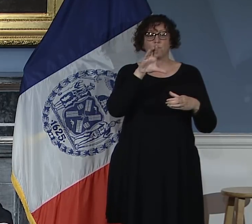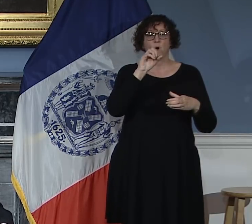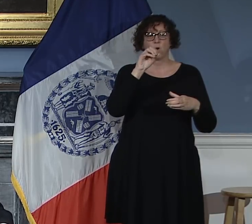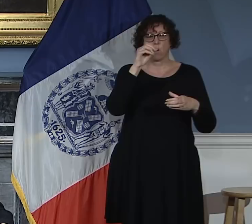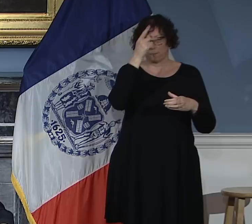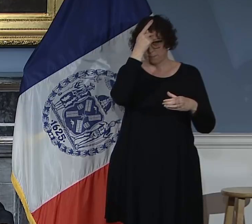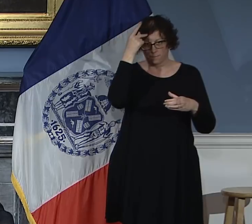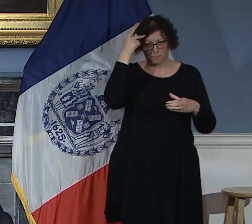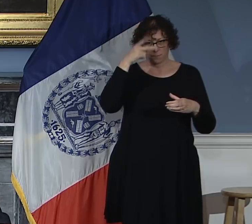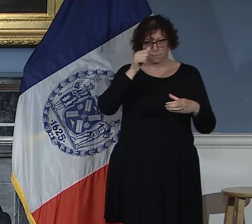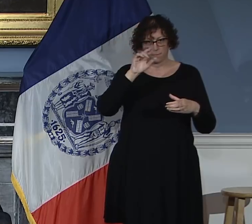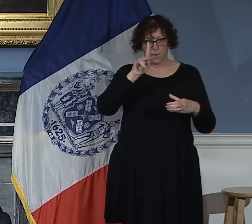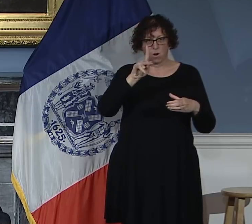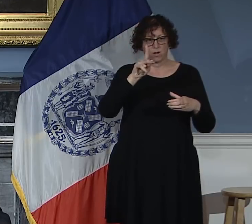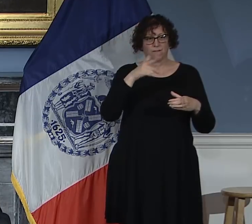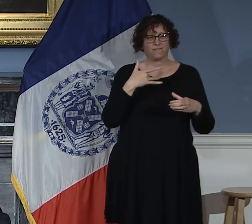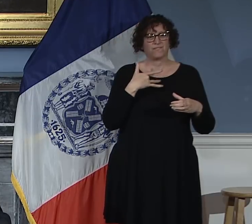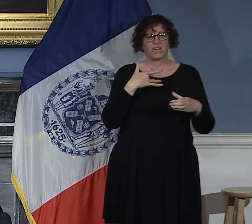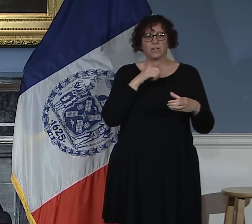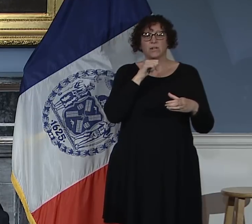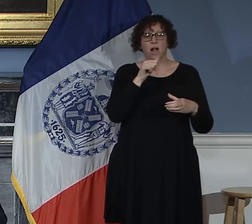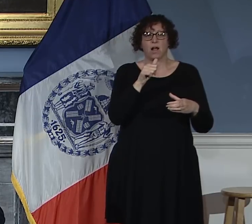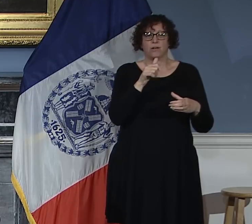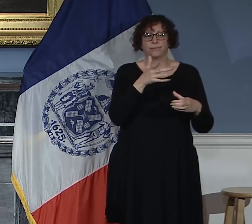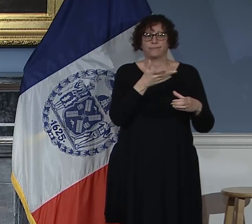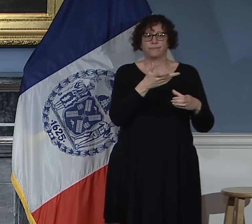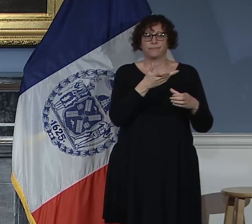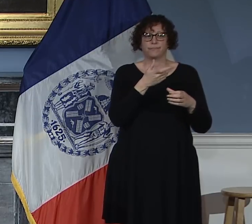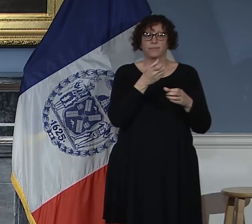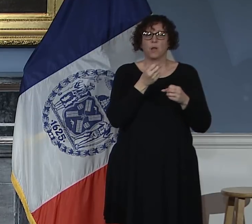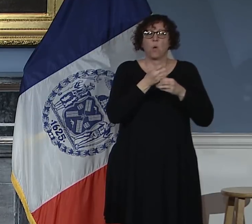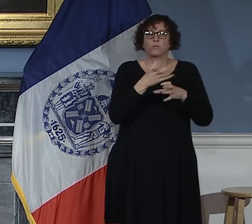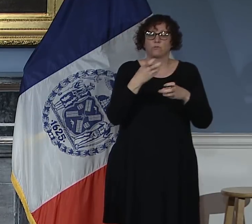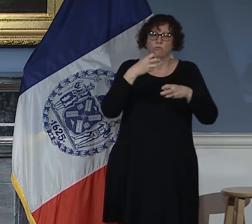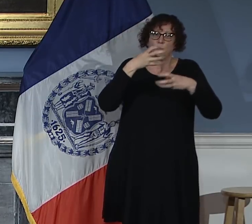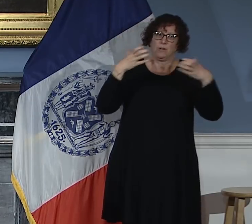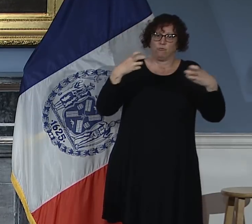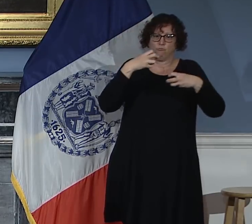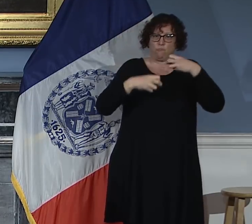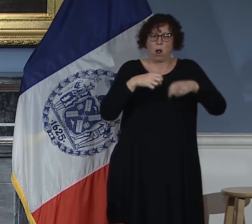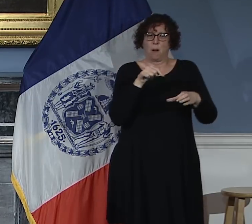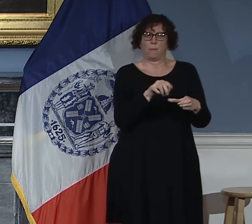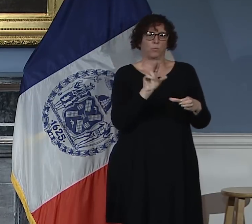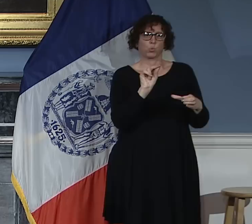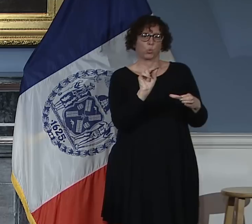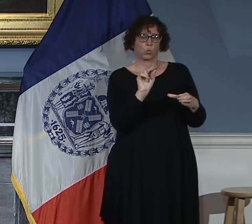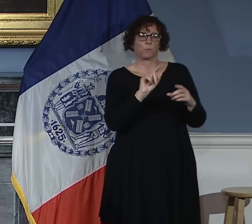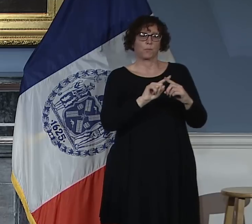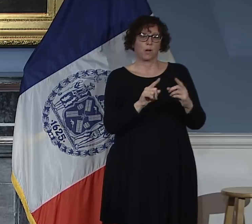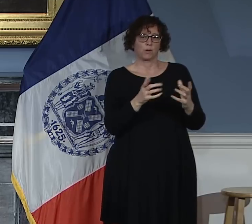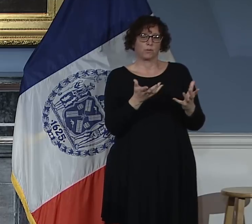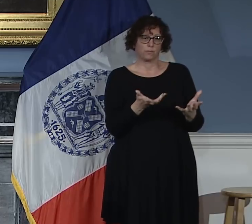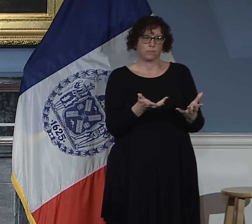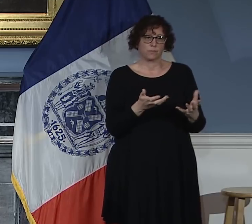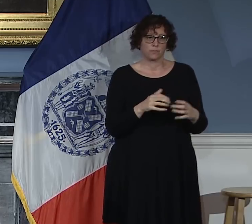PARK THAT'S NOT INDICATIVE OF A BIGGER PROBLEM. JUST A DIFFERENT